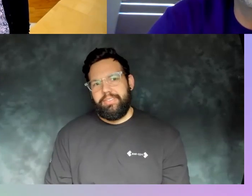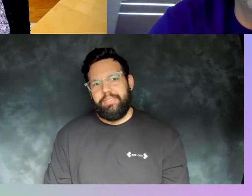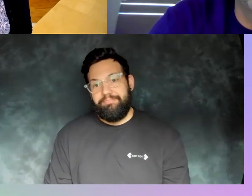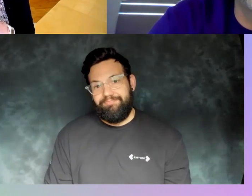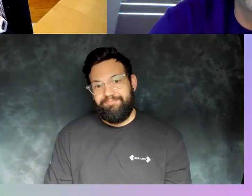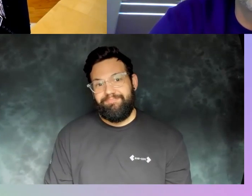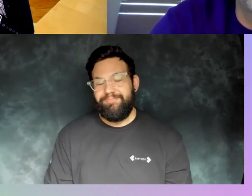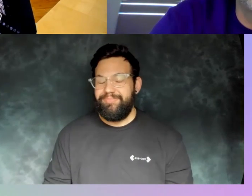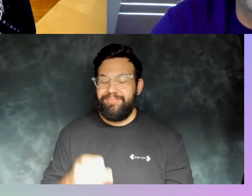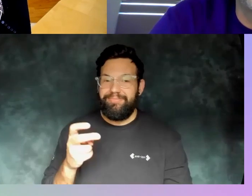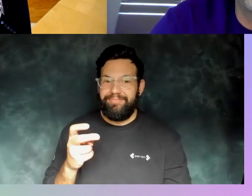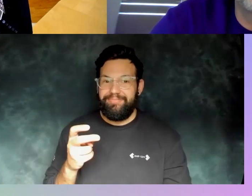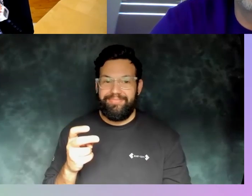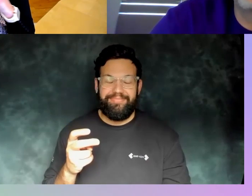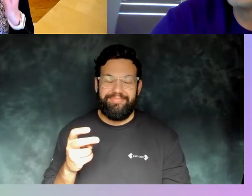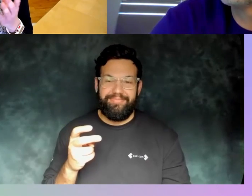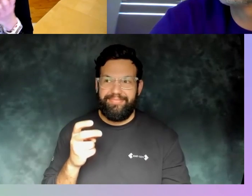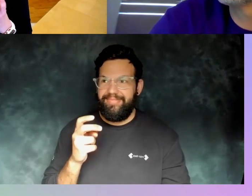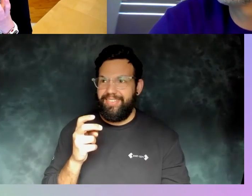didn't talk about structuring or talk about accessible